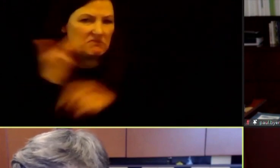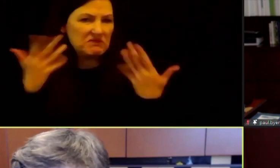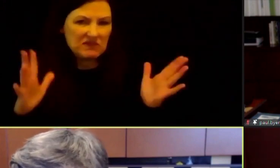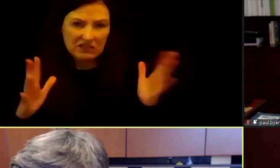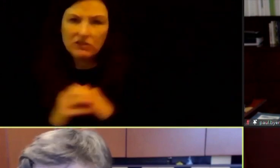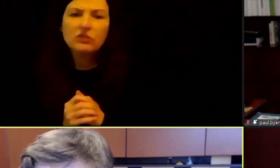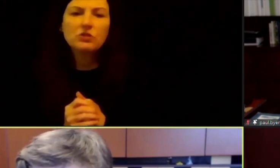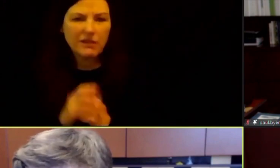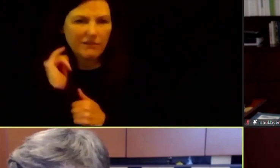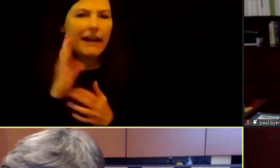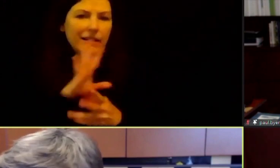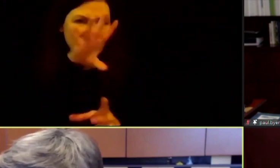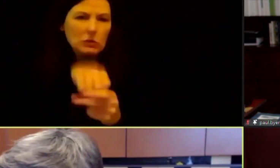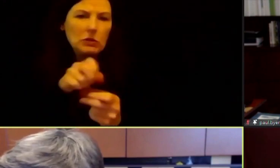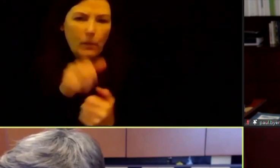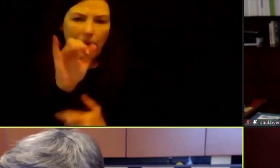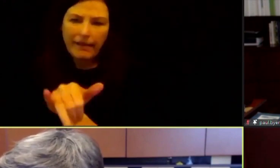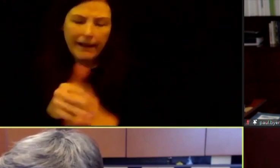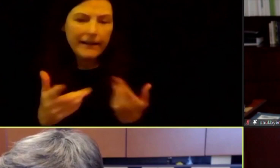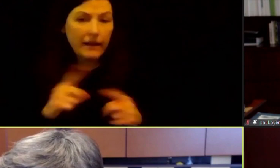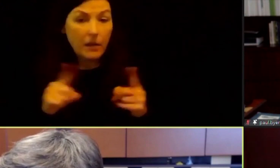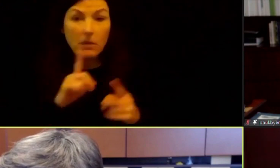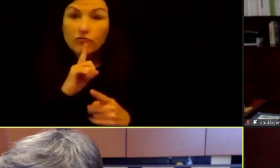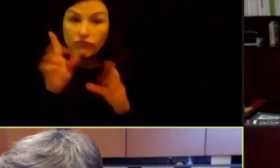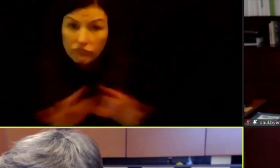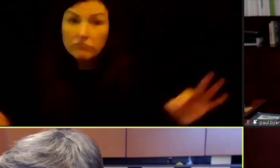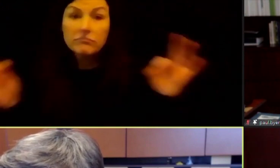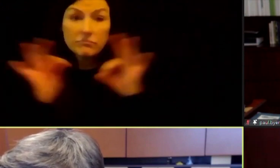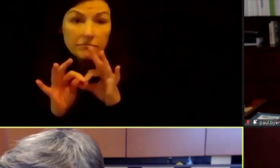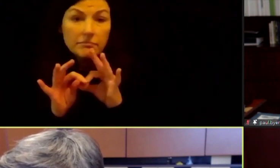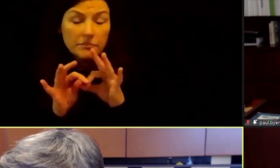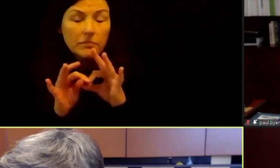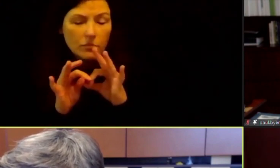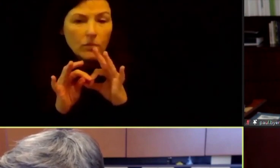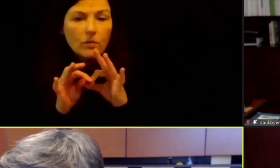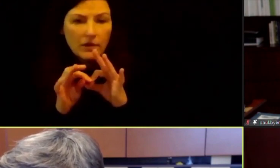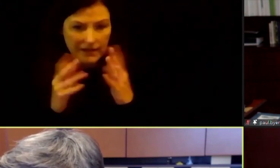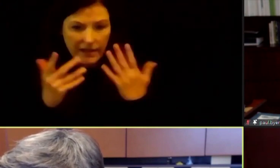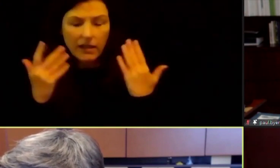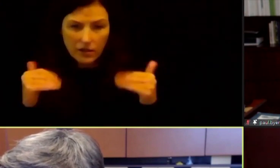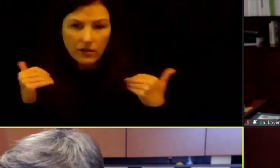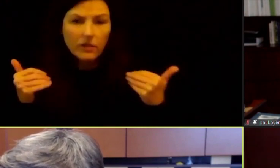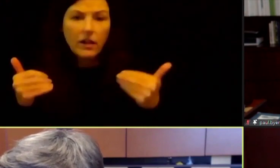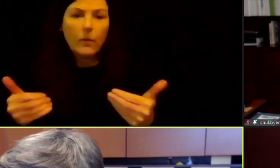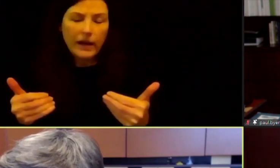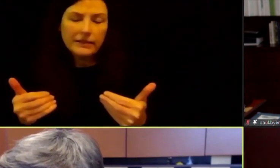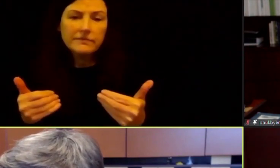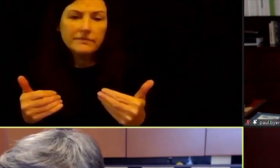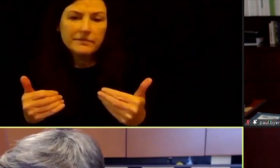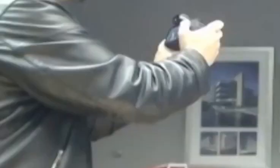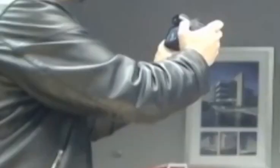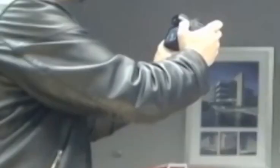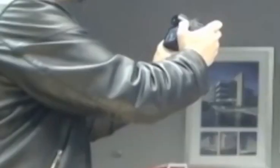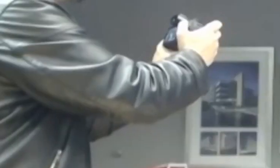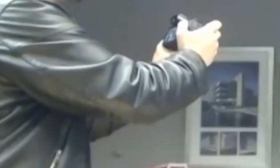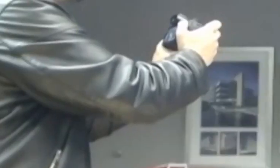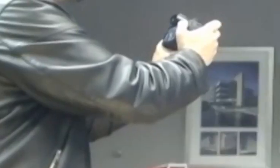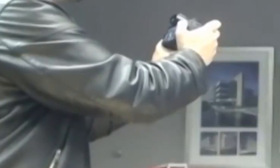WEEKS APART... THE DEPARTMENT OF HEALTH IS ALREADY PLANNING WAYS TO MAKE SURE PEOPLE DON'T FORGET TO GET THEIR SECOND